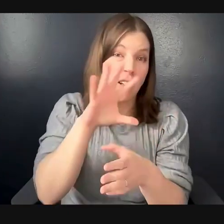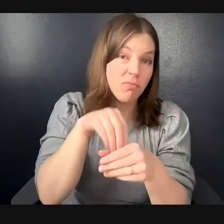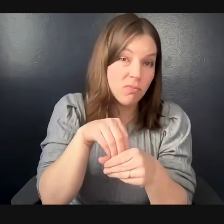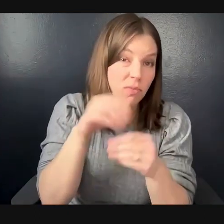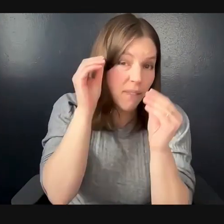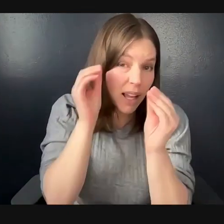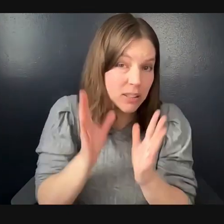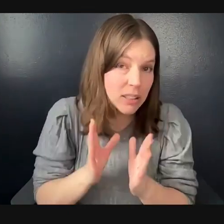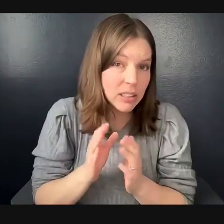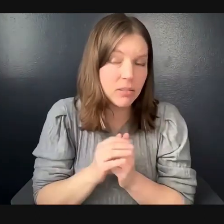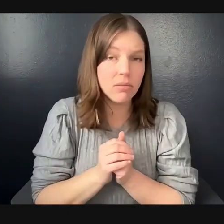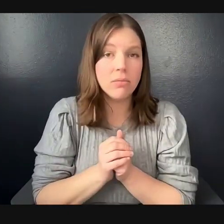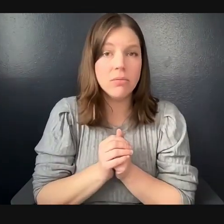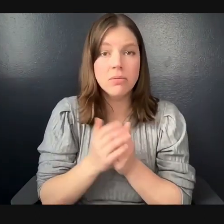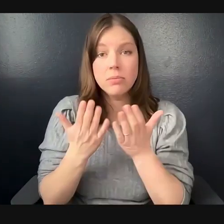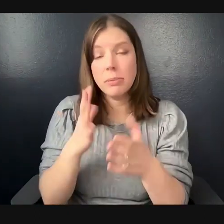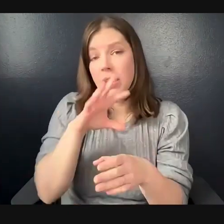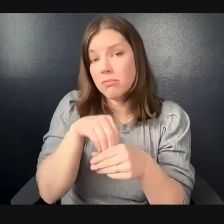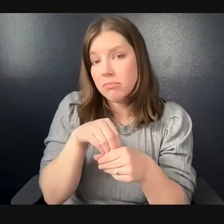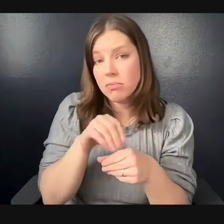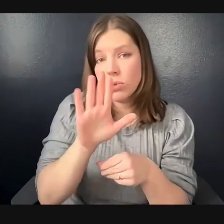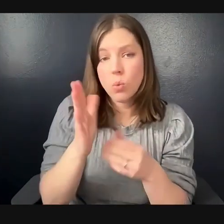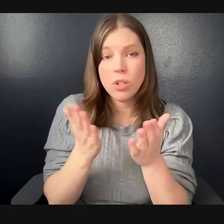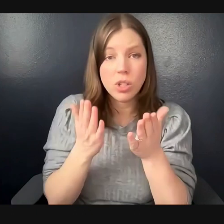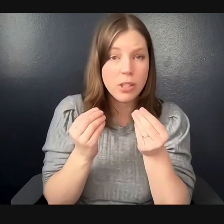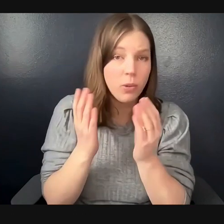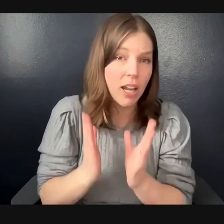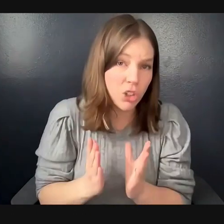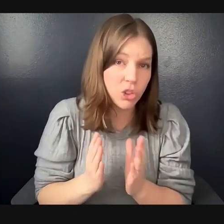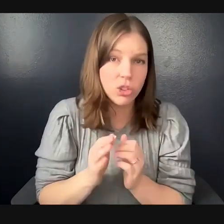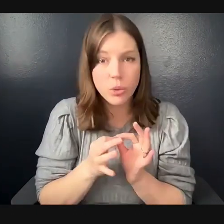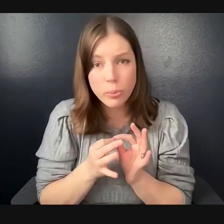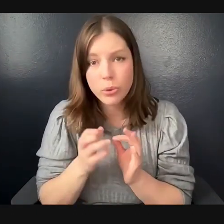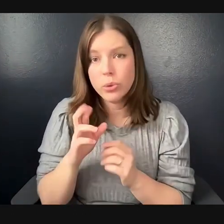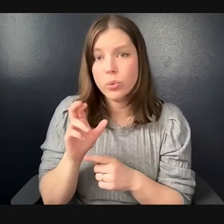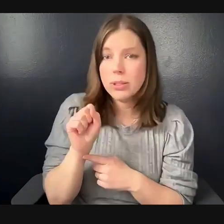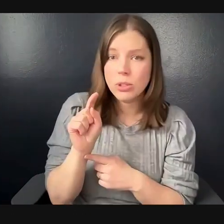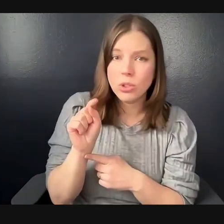You may need to include your professor or your service provider, whether it's an interpreter